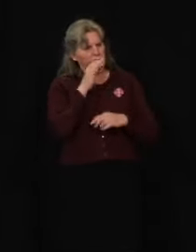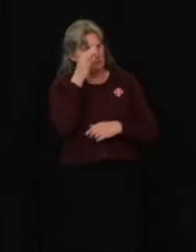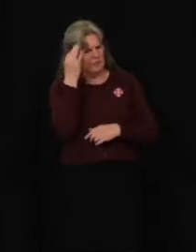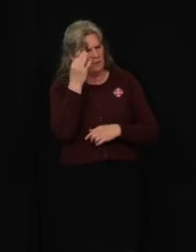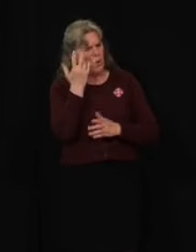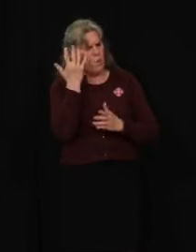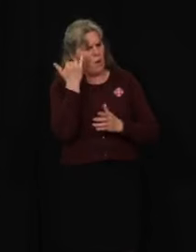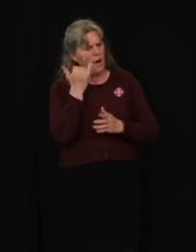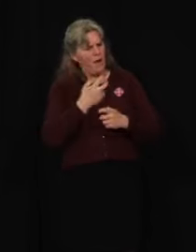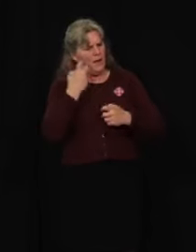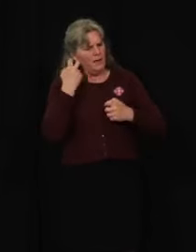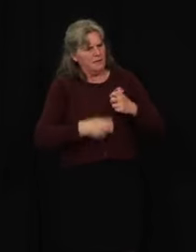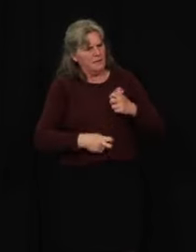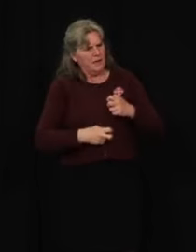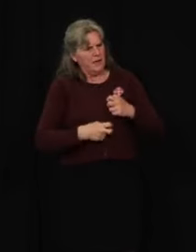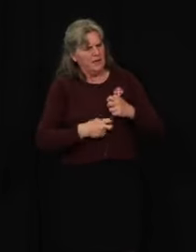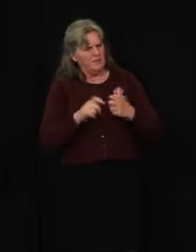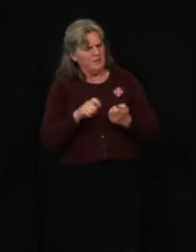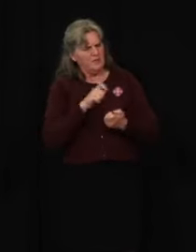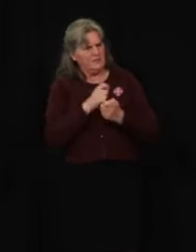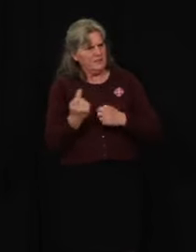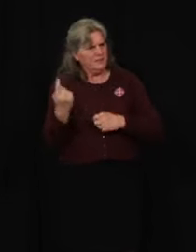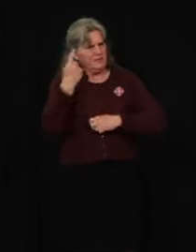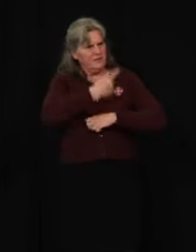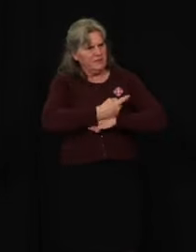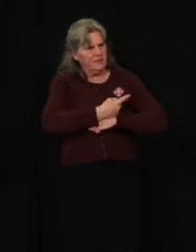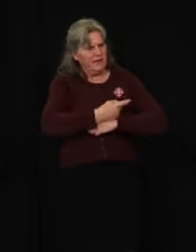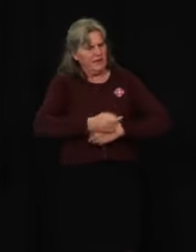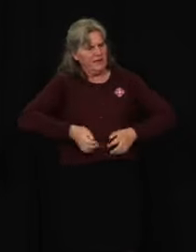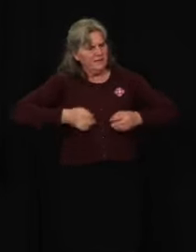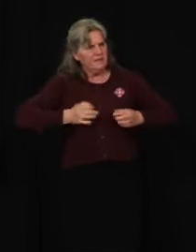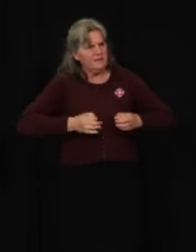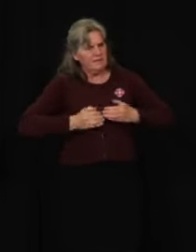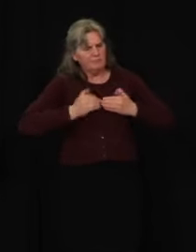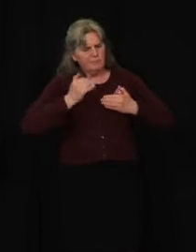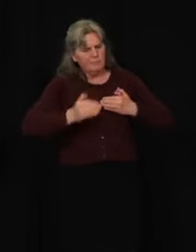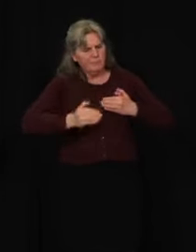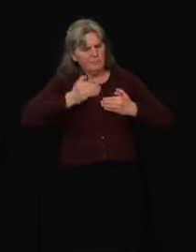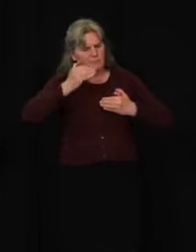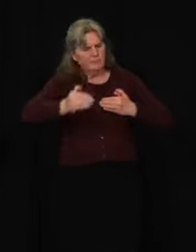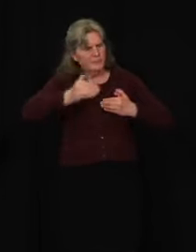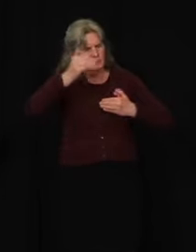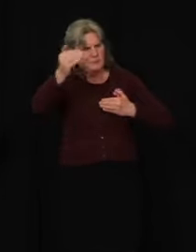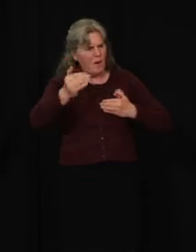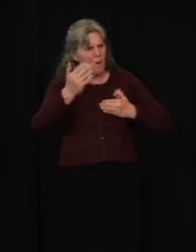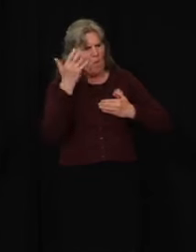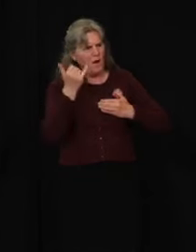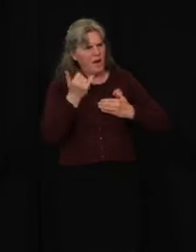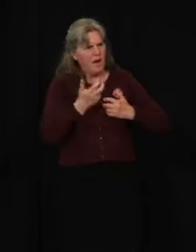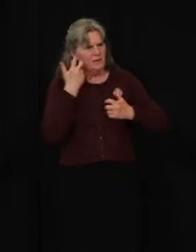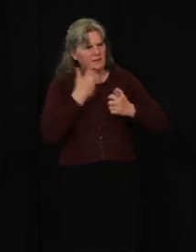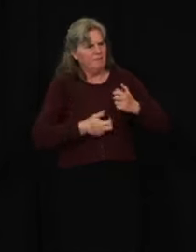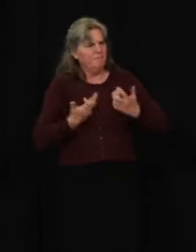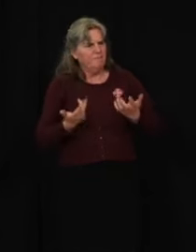in Yukon are exactly doing that. Thank you. We will move now to Gord that